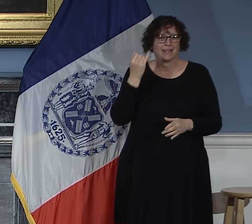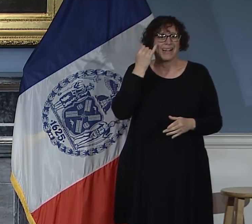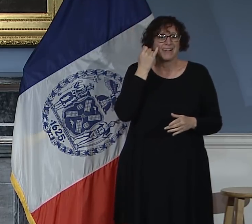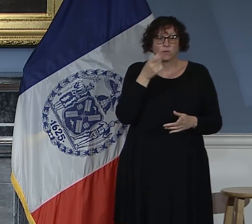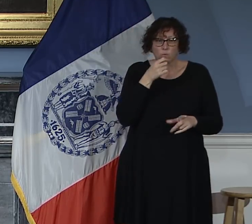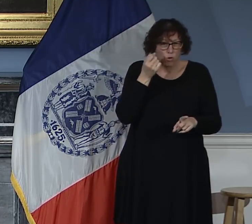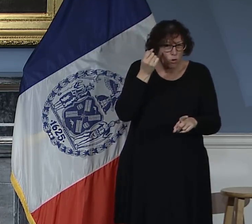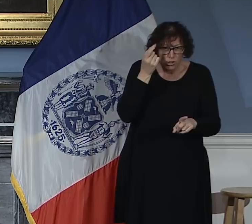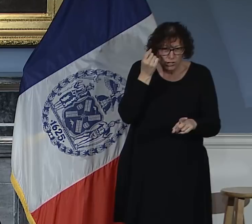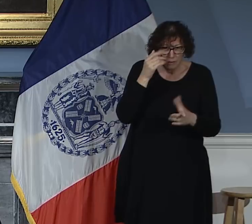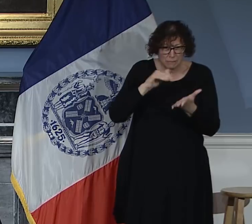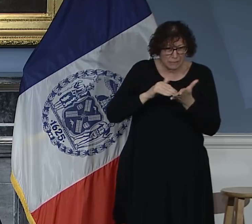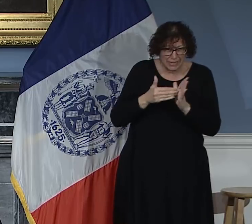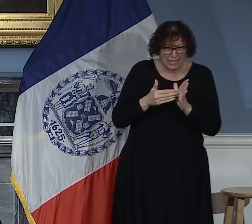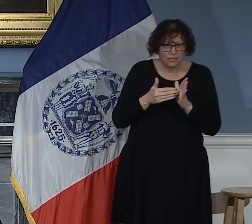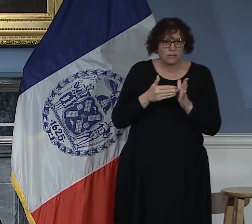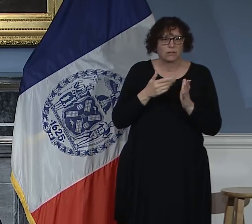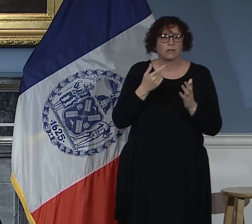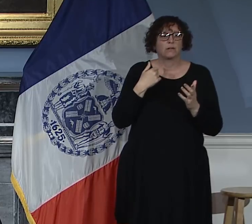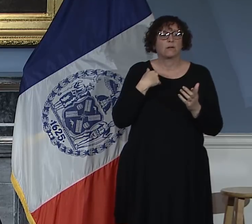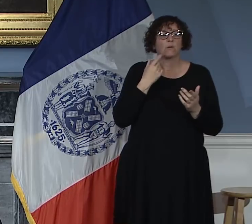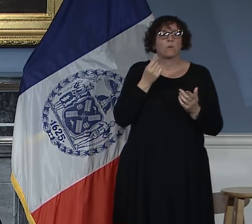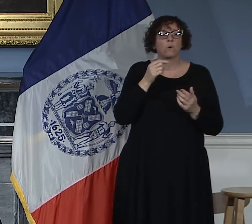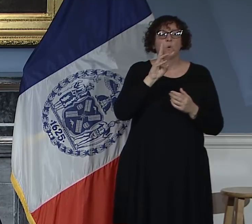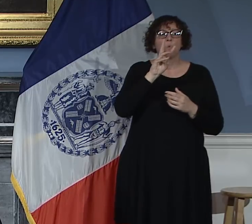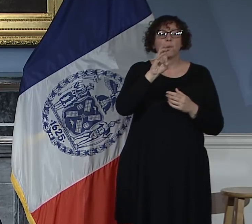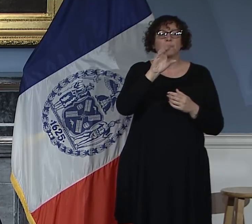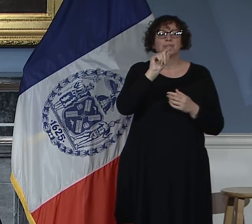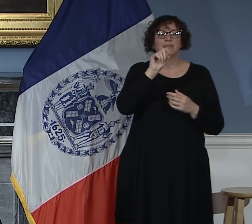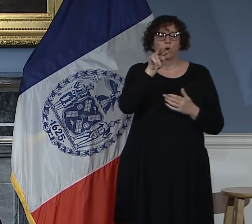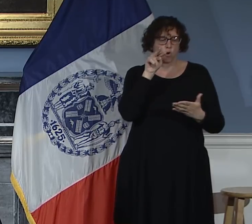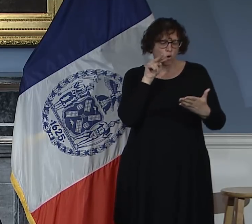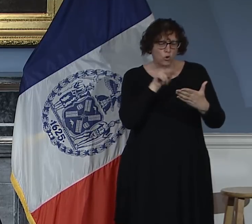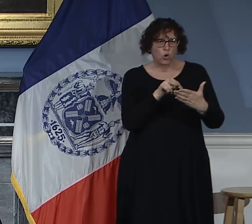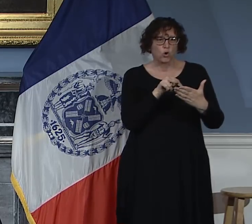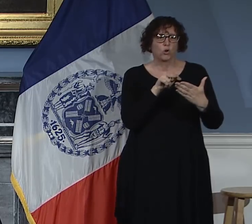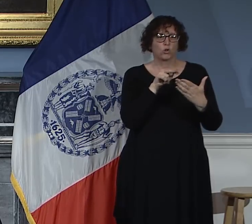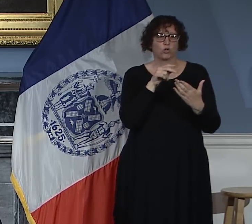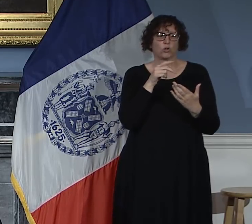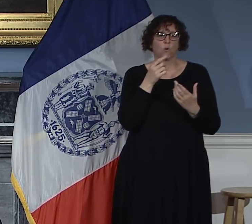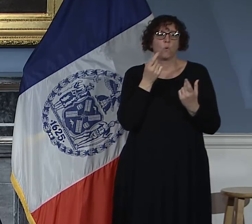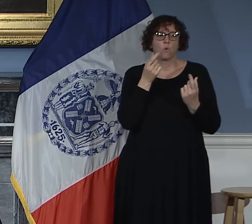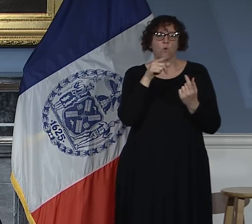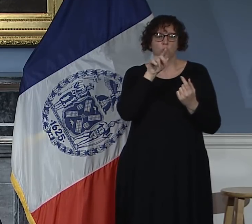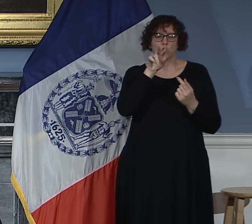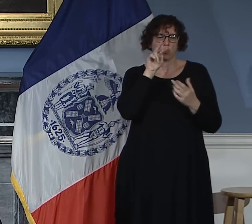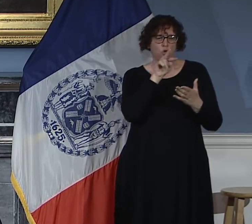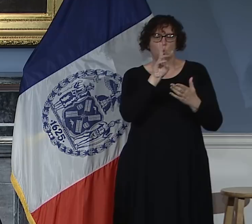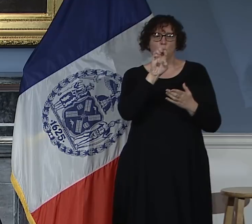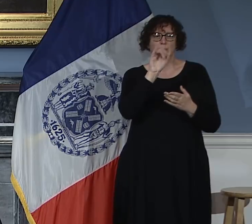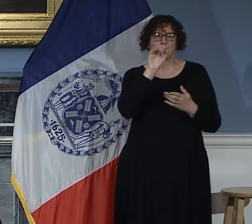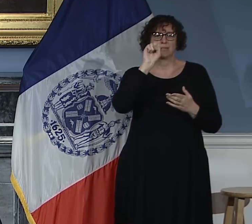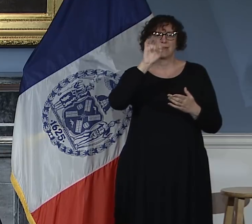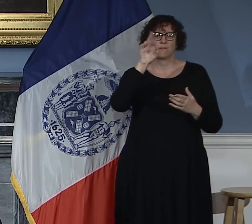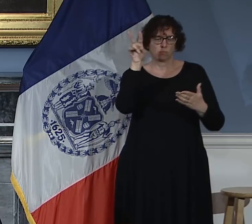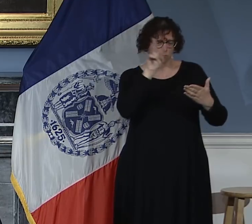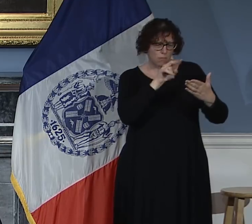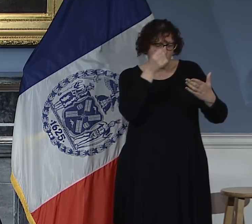JUST GO ON THE CITY OF SAN FRANCISCOWE BSEIT AND IT'S A COUPLE OF PAGES AND YOU WILL EES WHAT THEY'RE DOING. FORHE T CITY OF